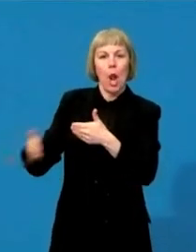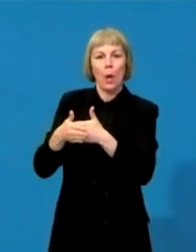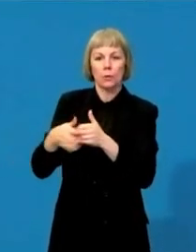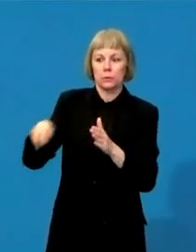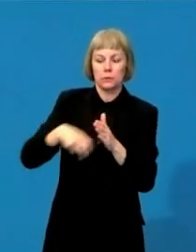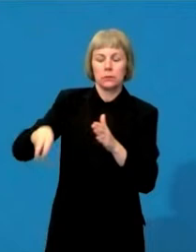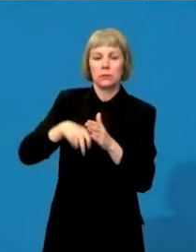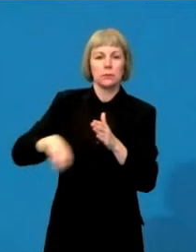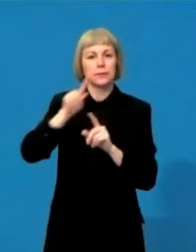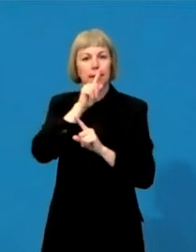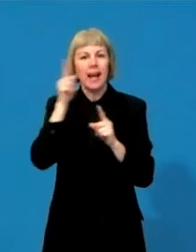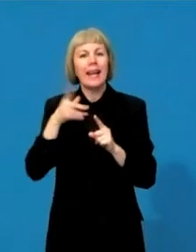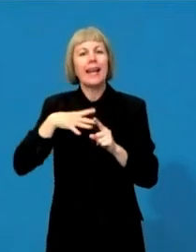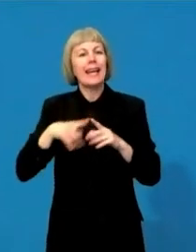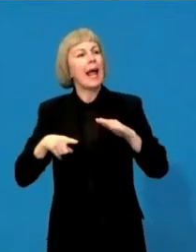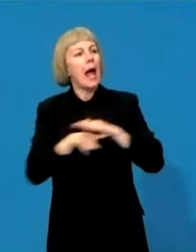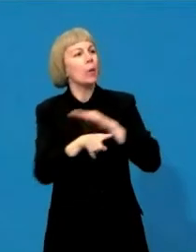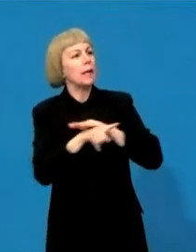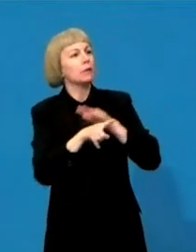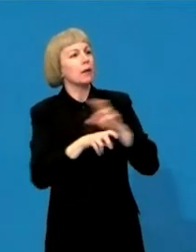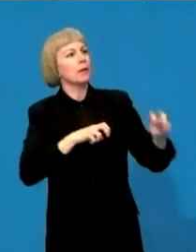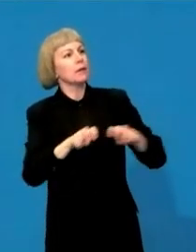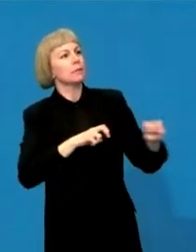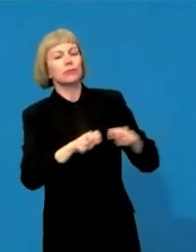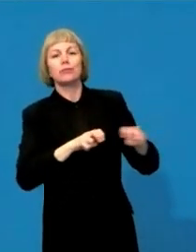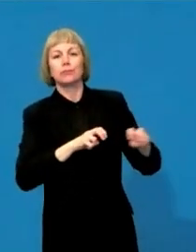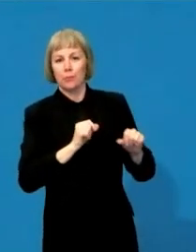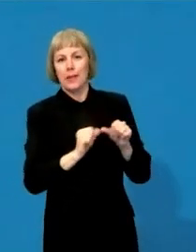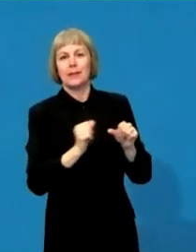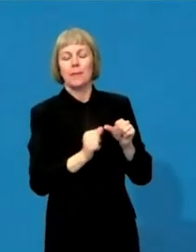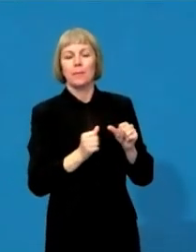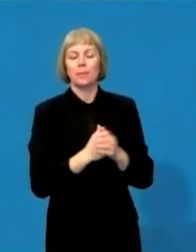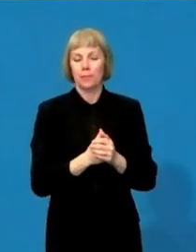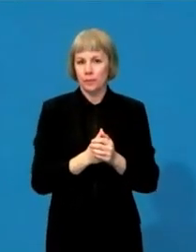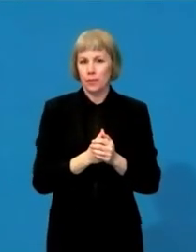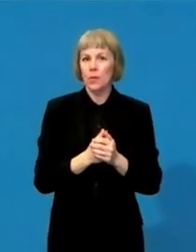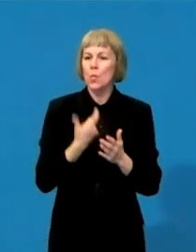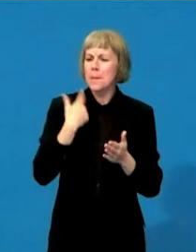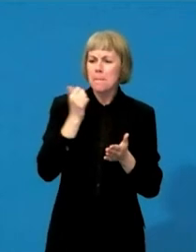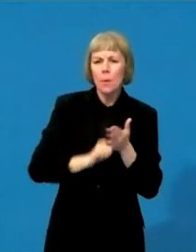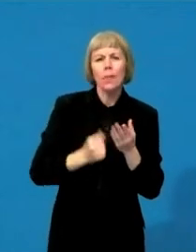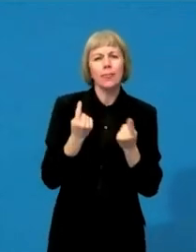We have always got them outside. So, you know, we have always - we've bought the swing set, we've bought the jungle gym